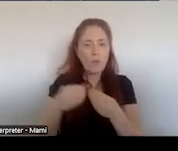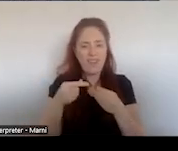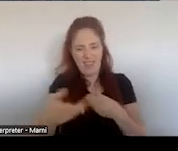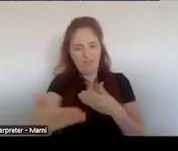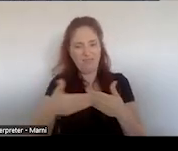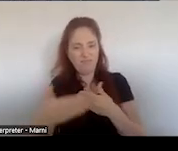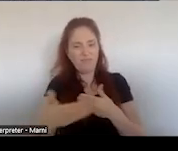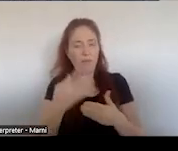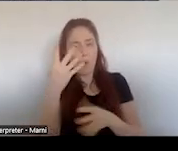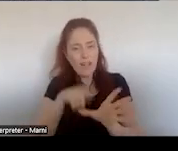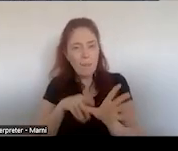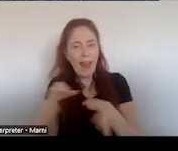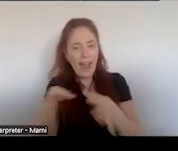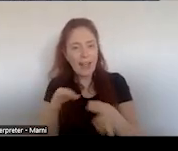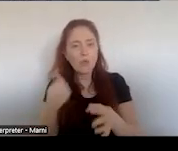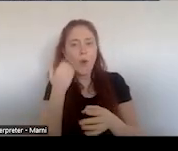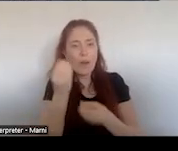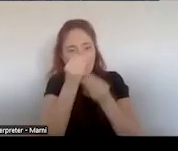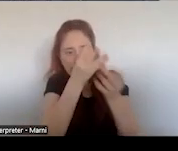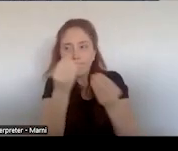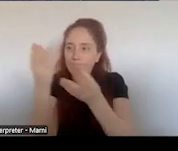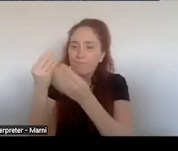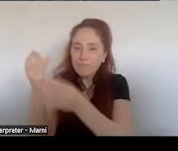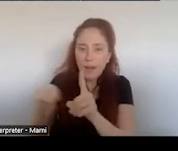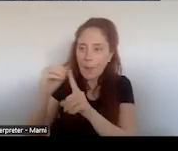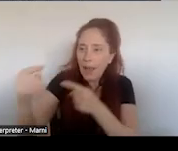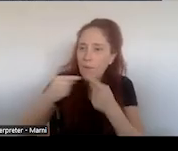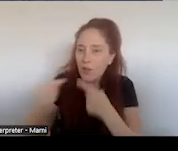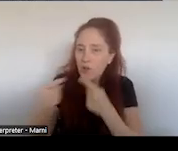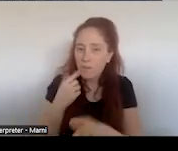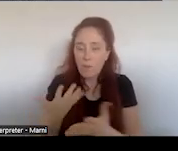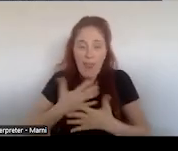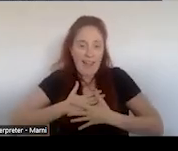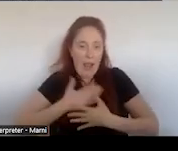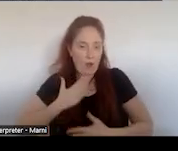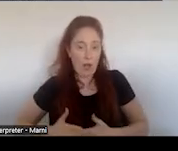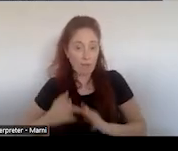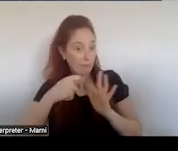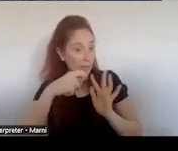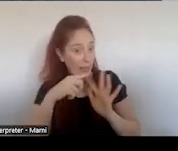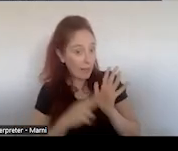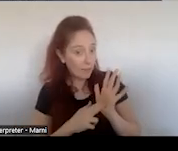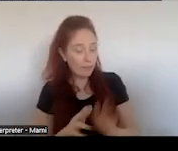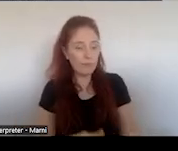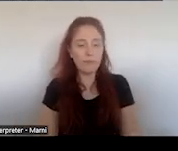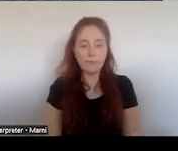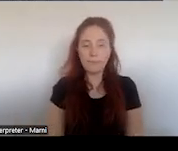opportunity and all the initiatives within it. >> I completely agree. It's very similar for